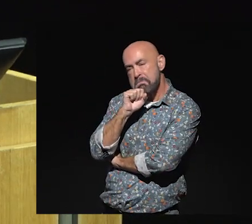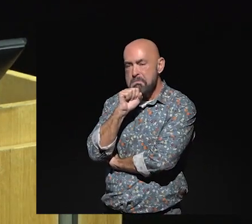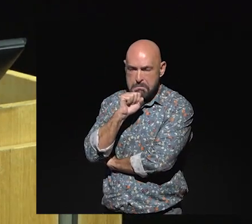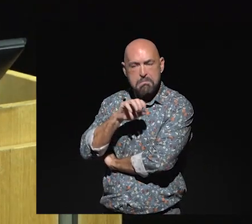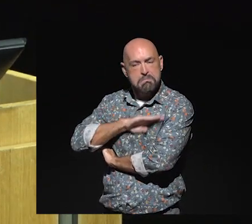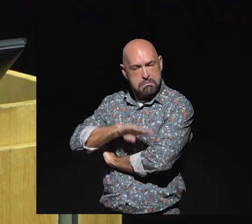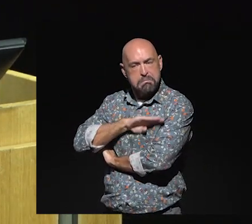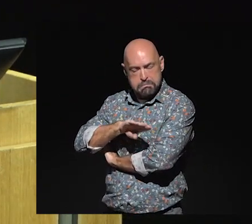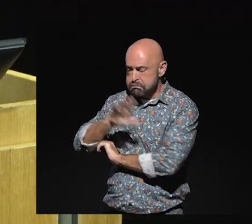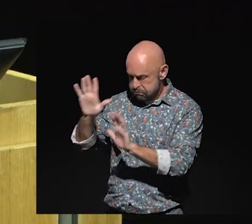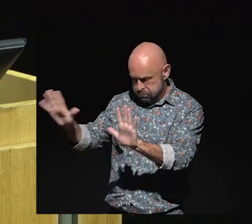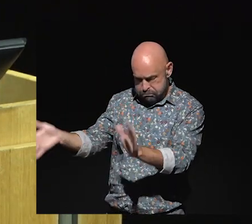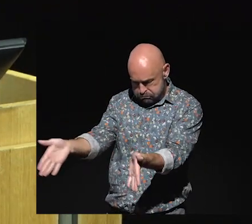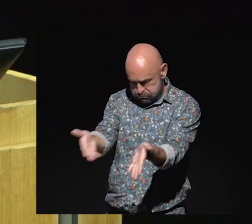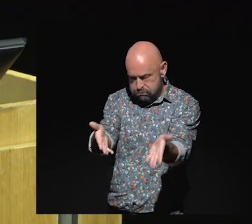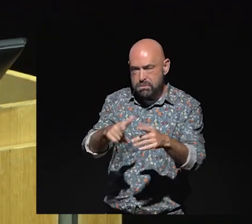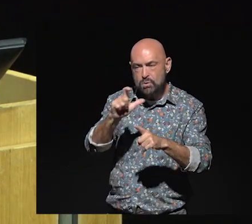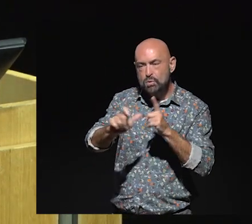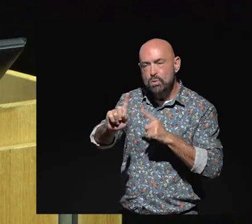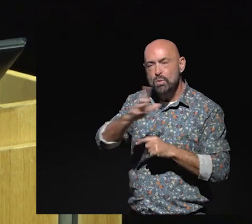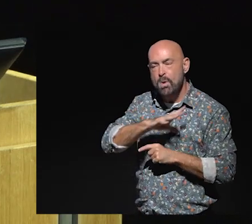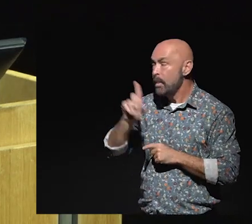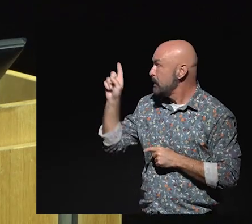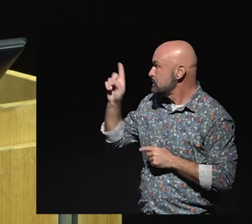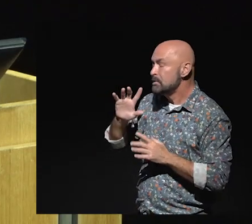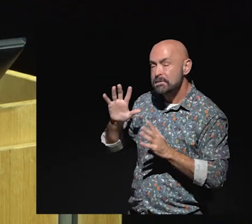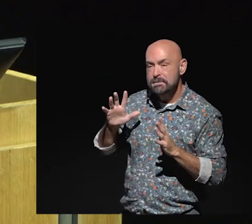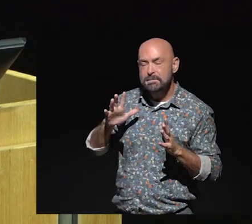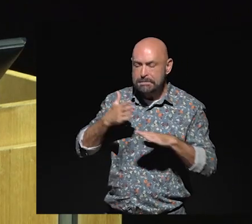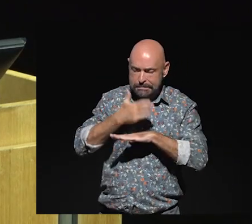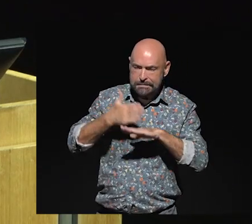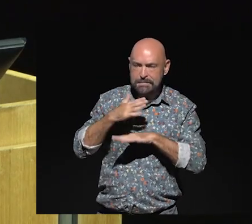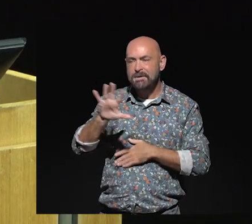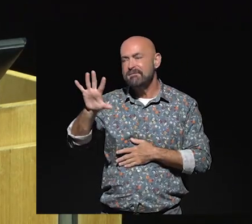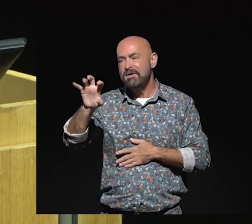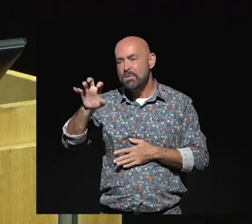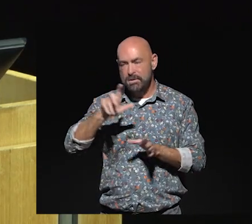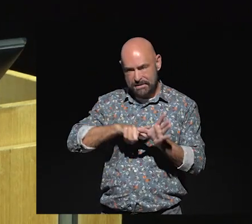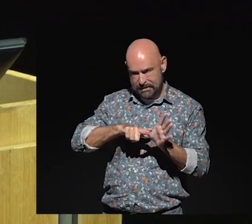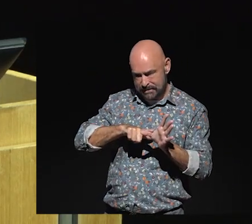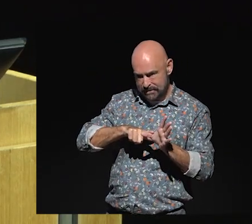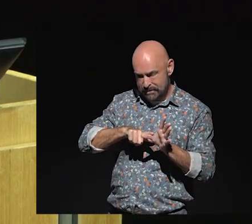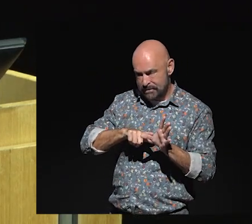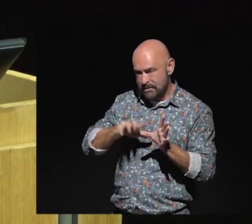So he leaves Ingres to do what he wants with this one. He works on it five more years.